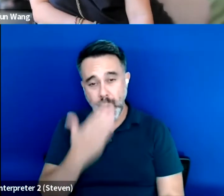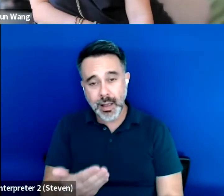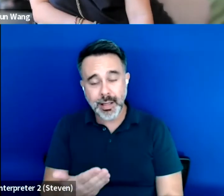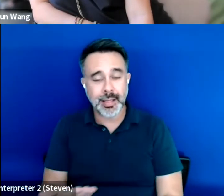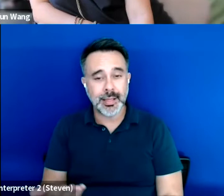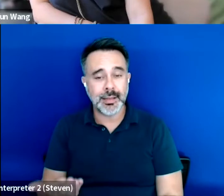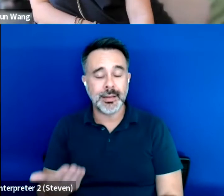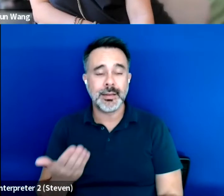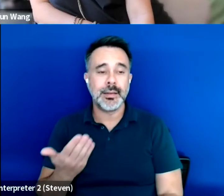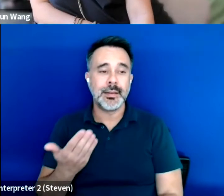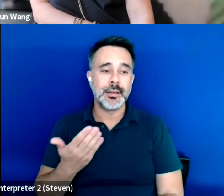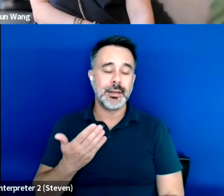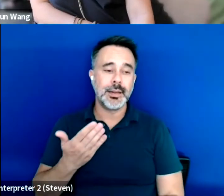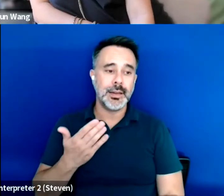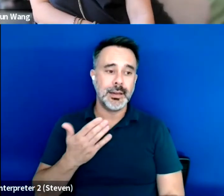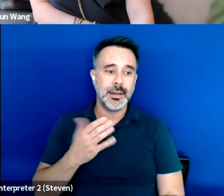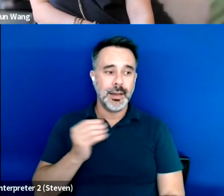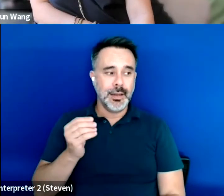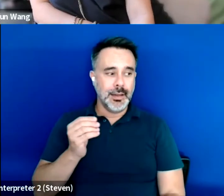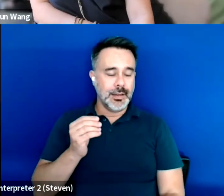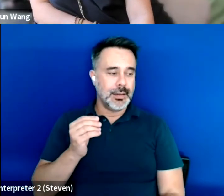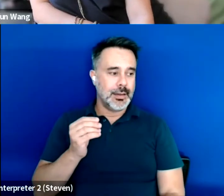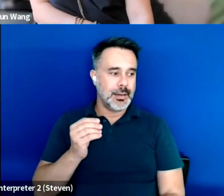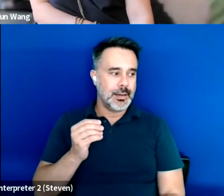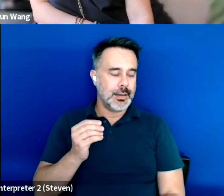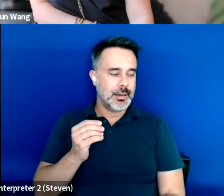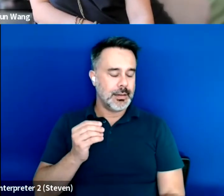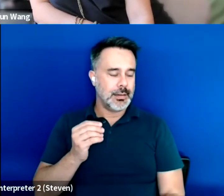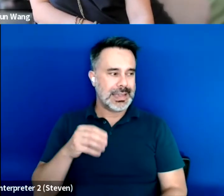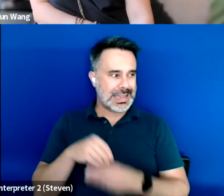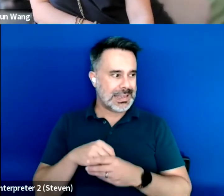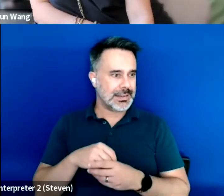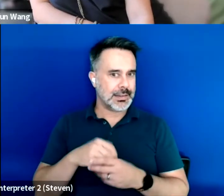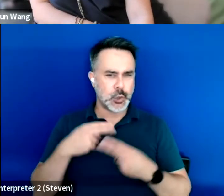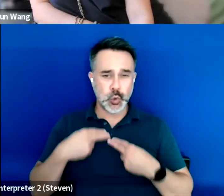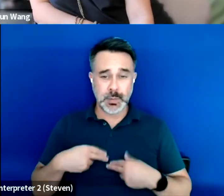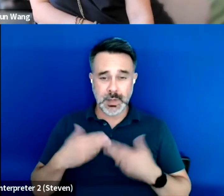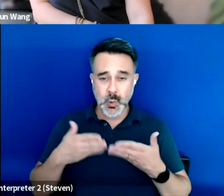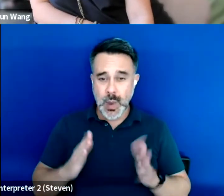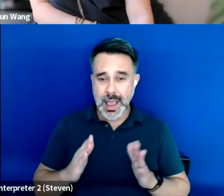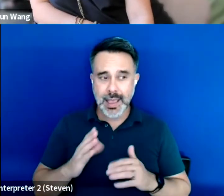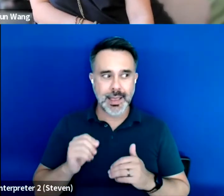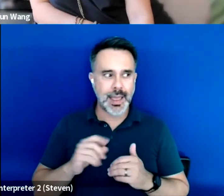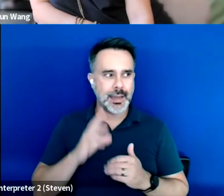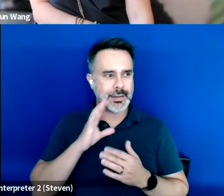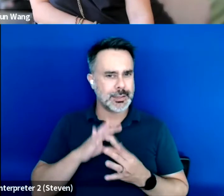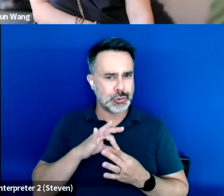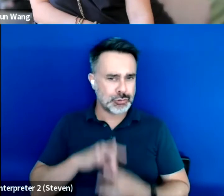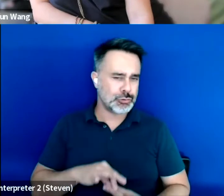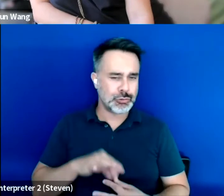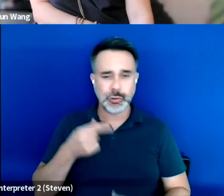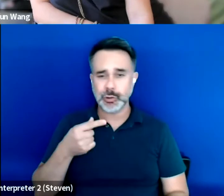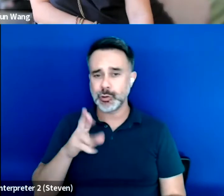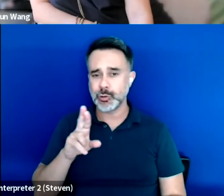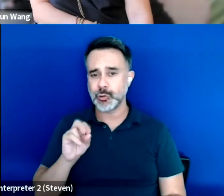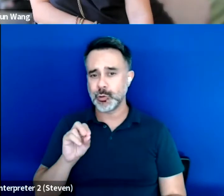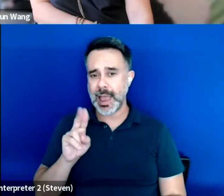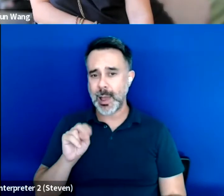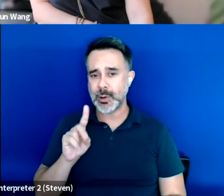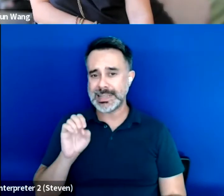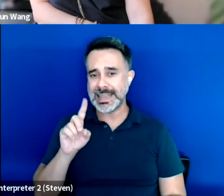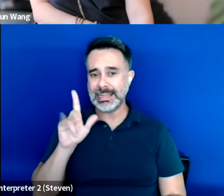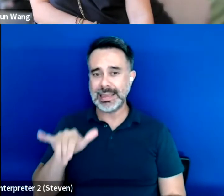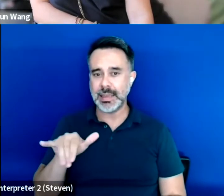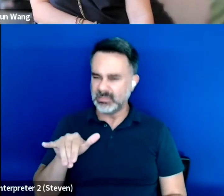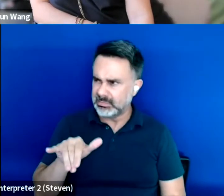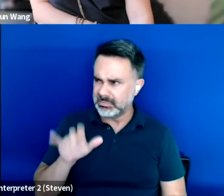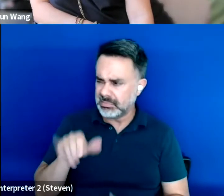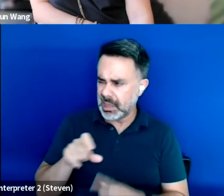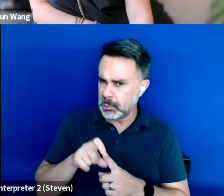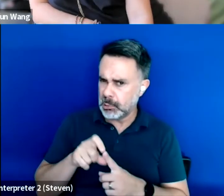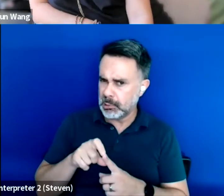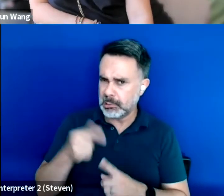to present them in ways that made them really kind of easy to understand and that --